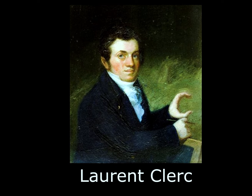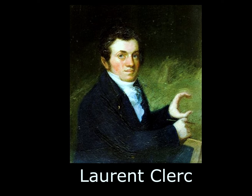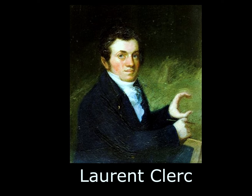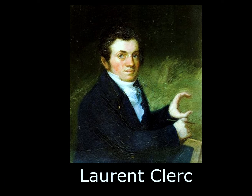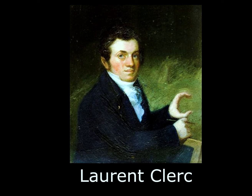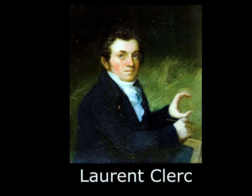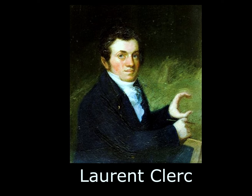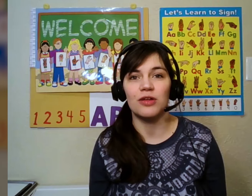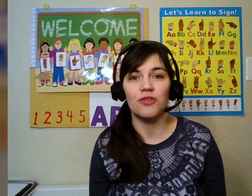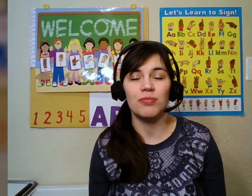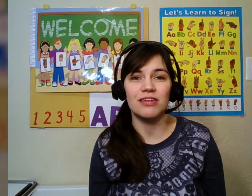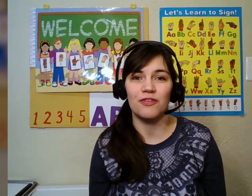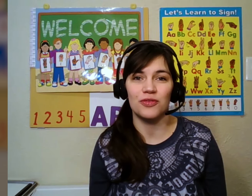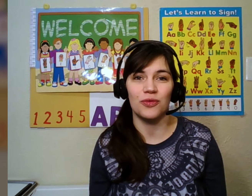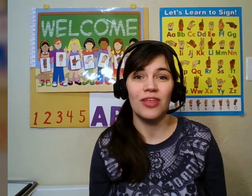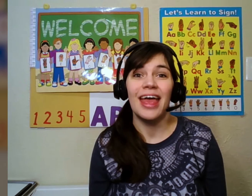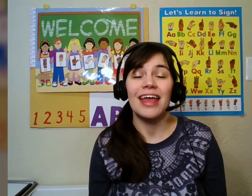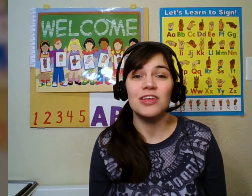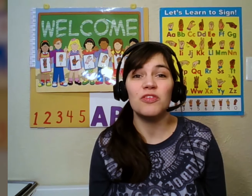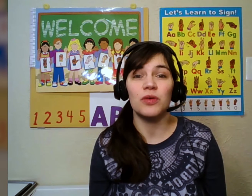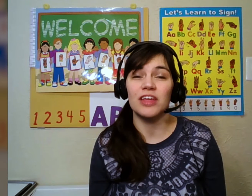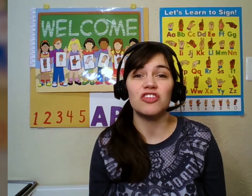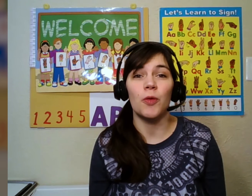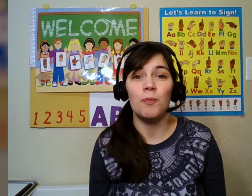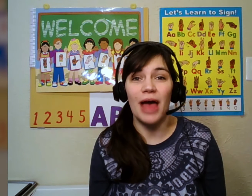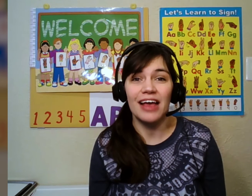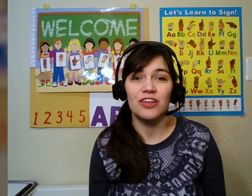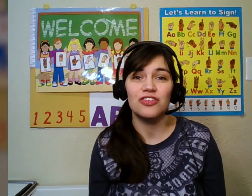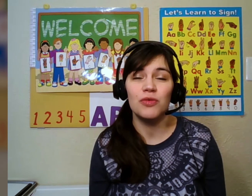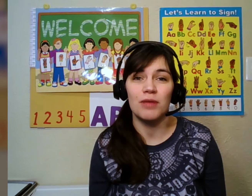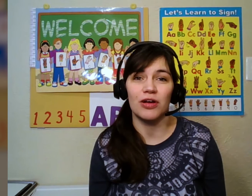This man had graduated from the deaf school and he was willing to go back to